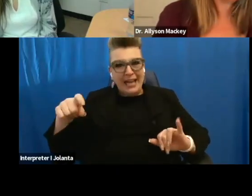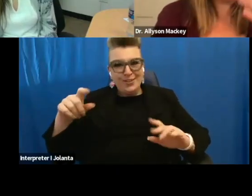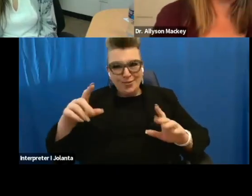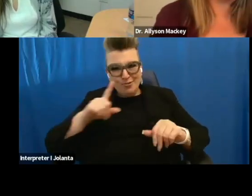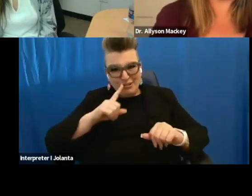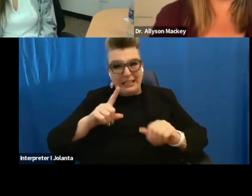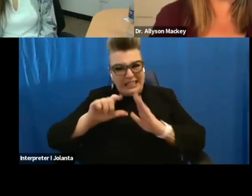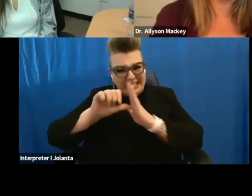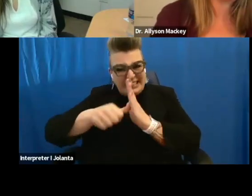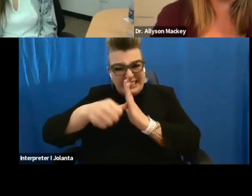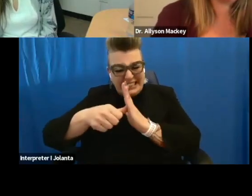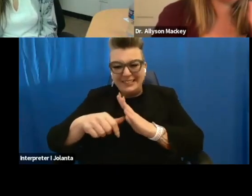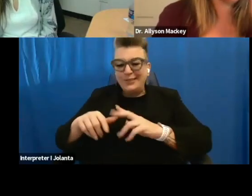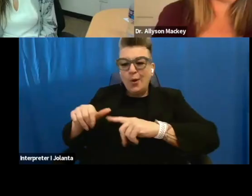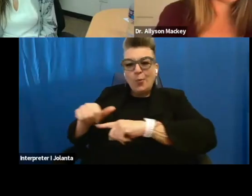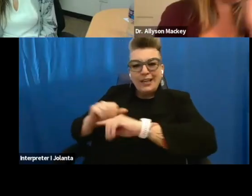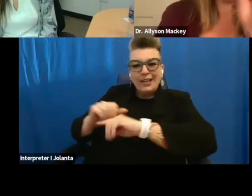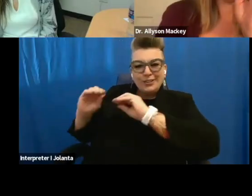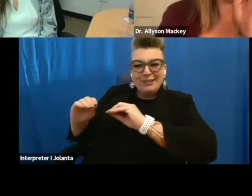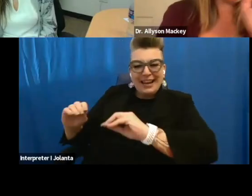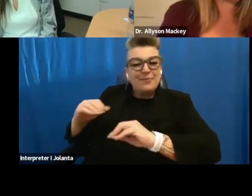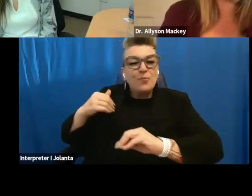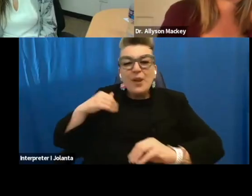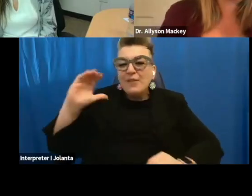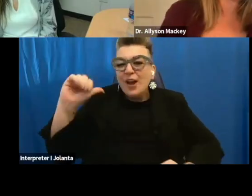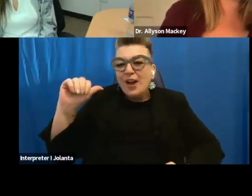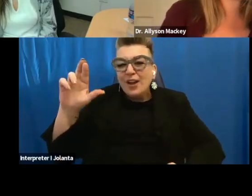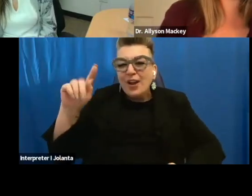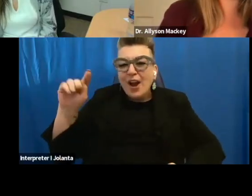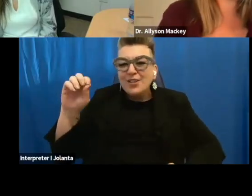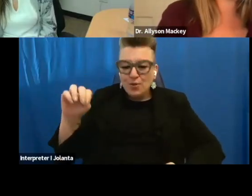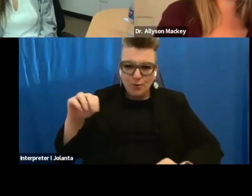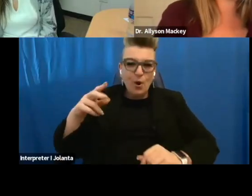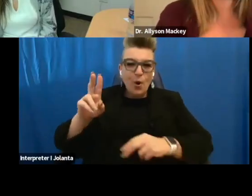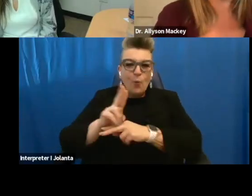um training we have sort of cartoon Elmo is our character of sort of like what a good video looks